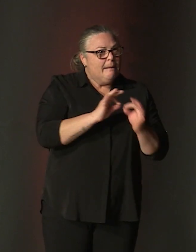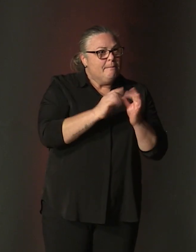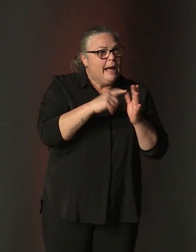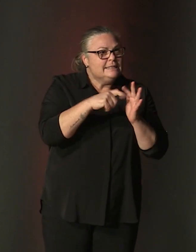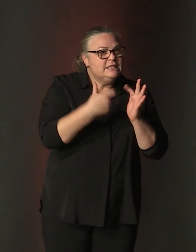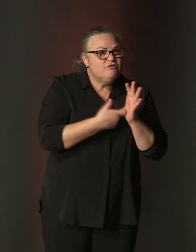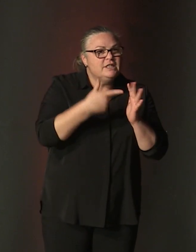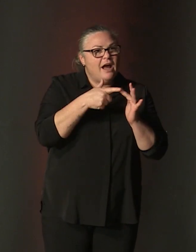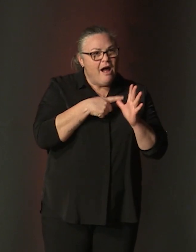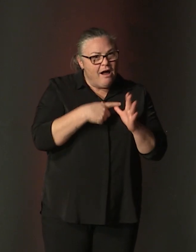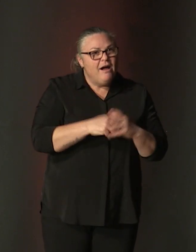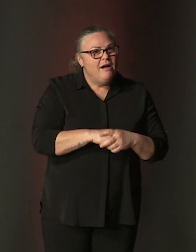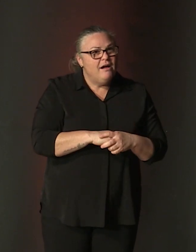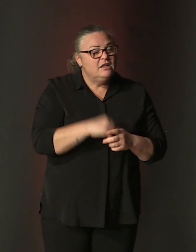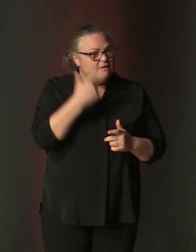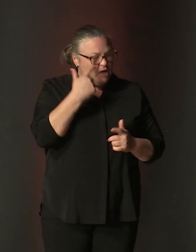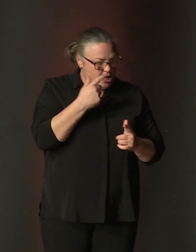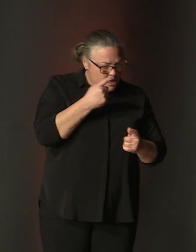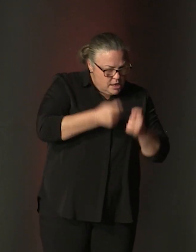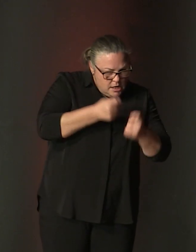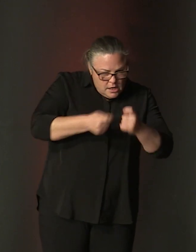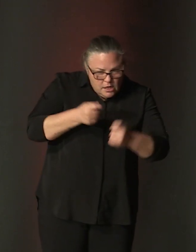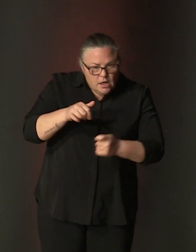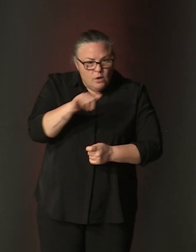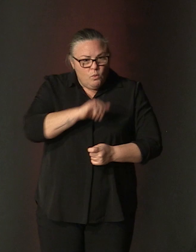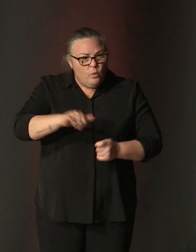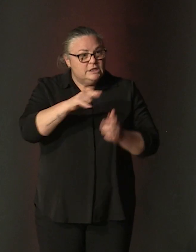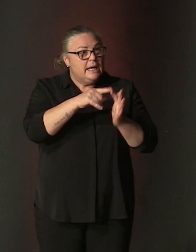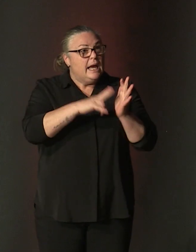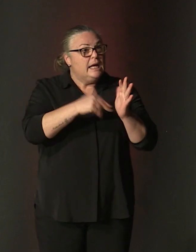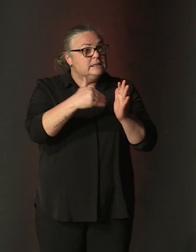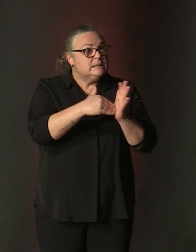We grow them in our lab to find out what enzymes they can produce,